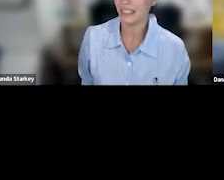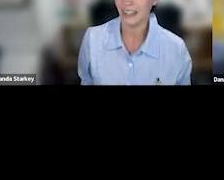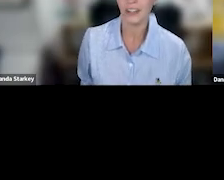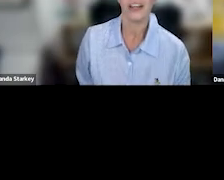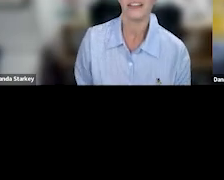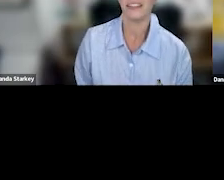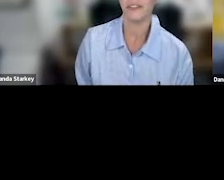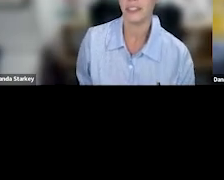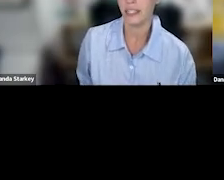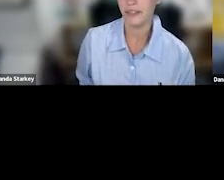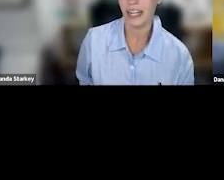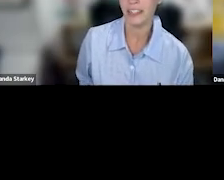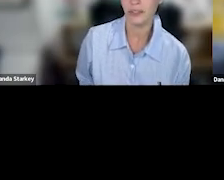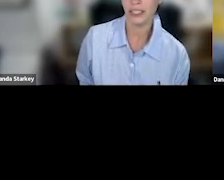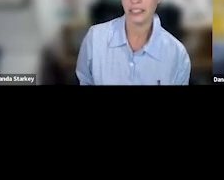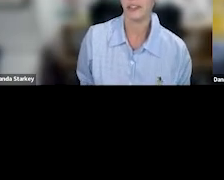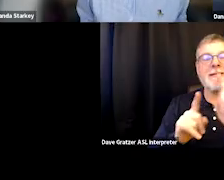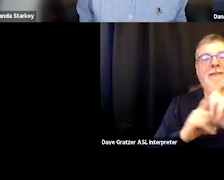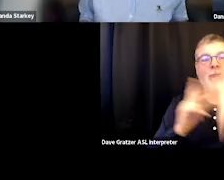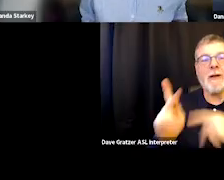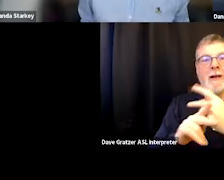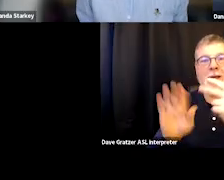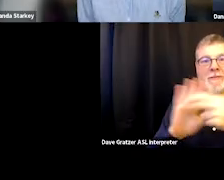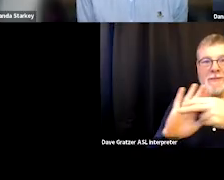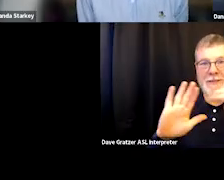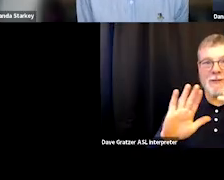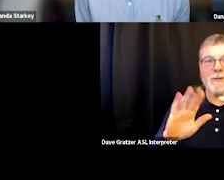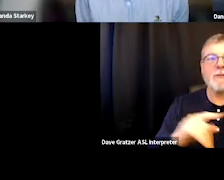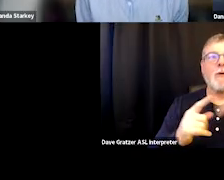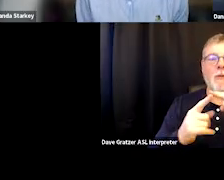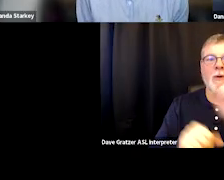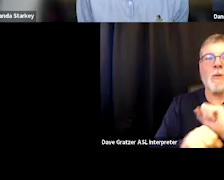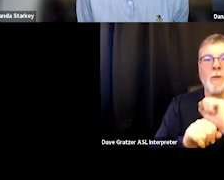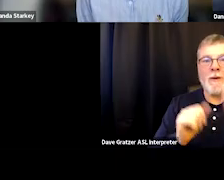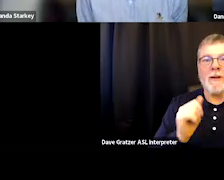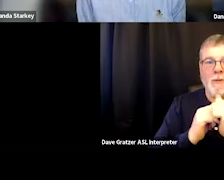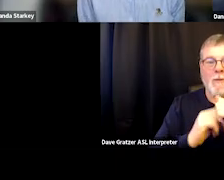based on the different types of diagnoses you may be working with when you are submitting applications.